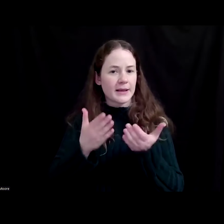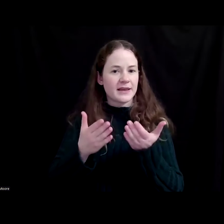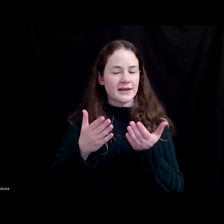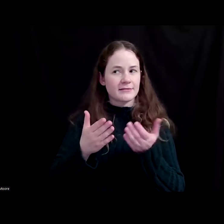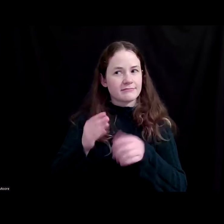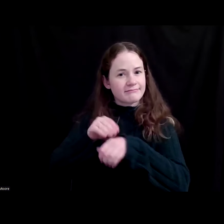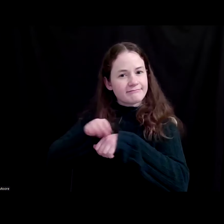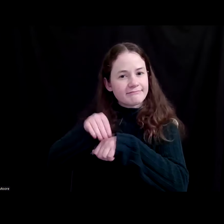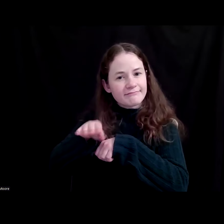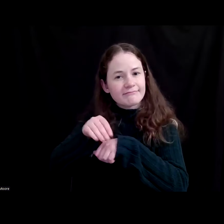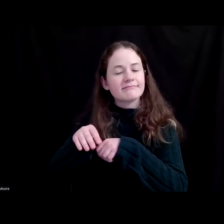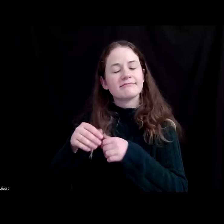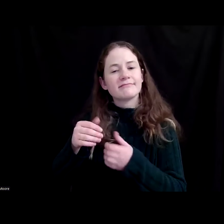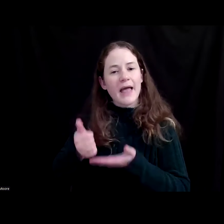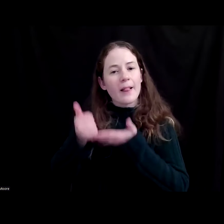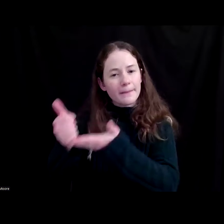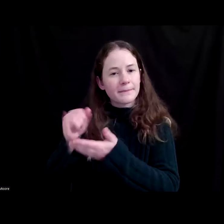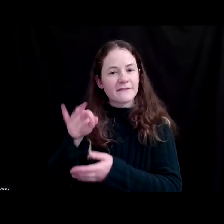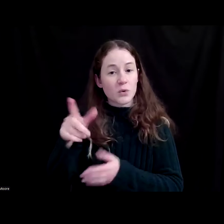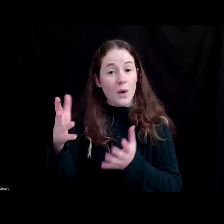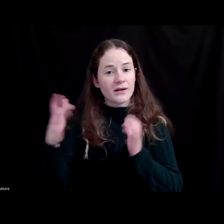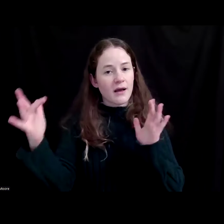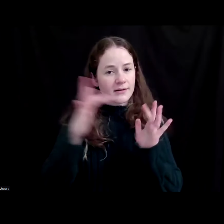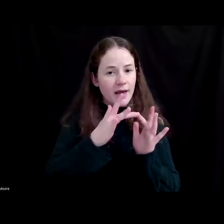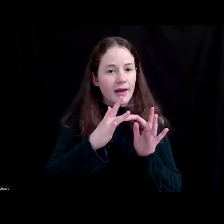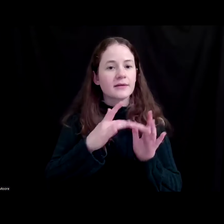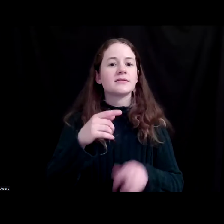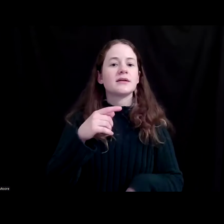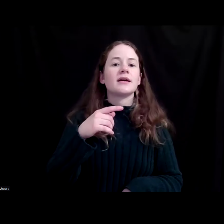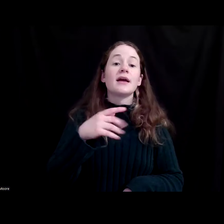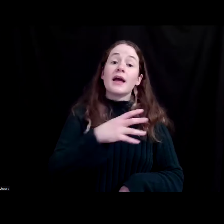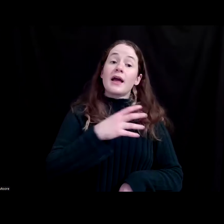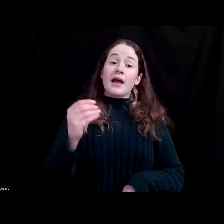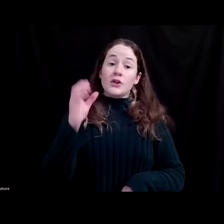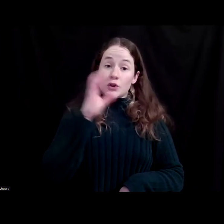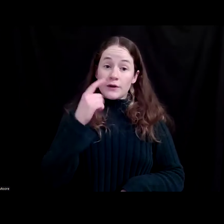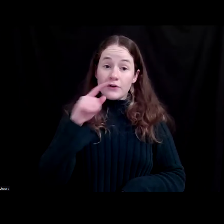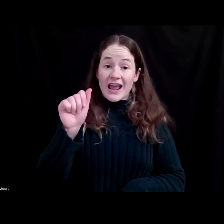and then looking for AES certified folks via ACSM our resource.